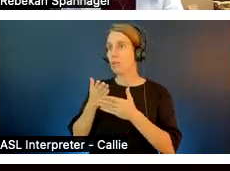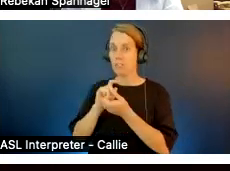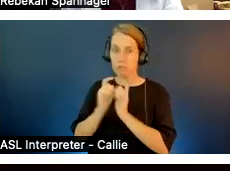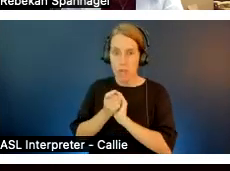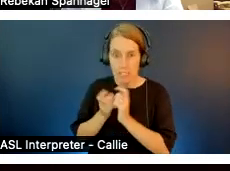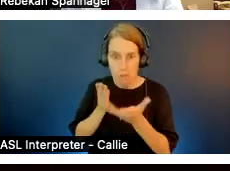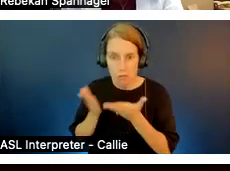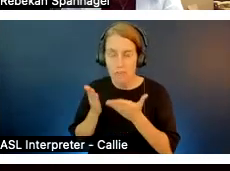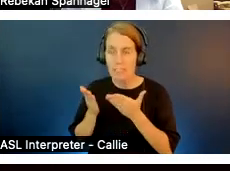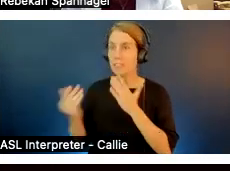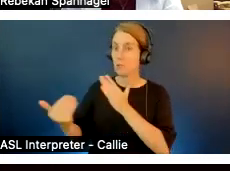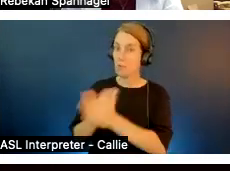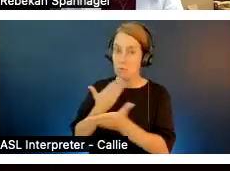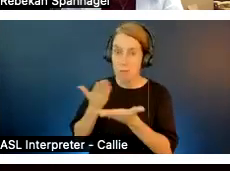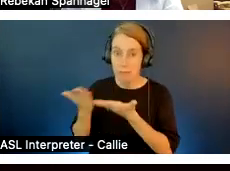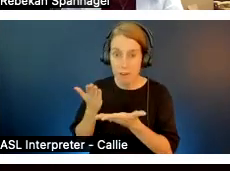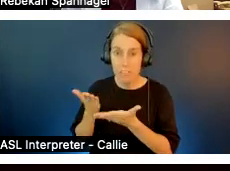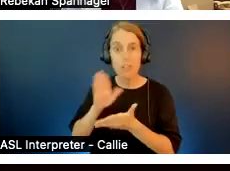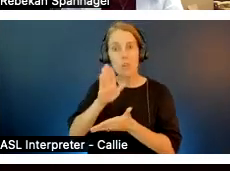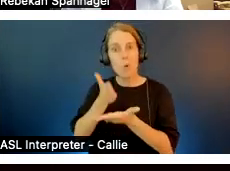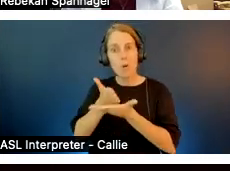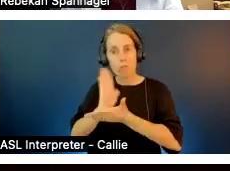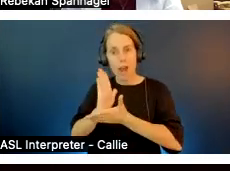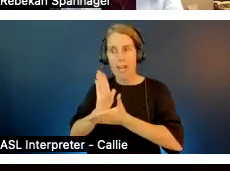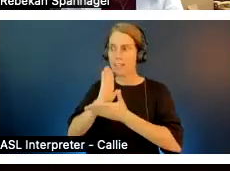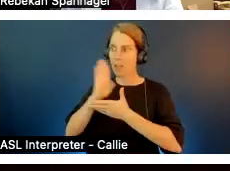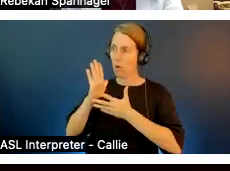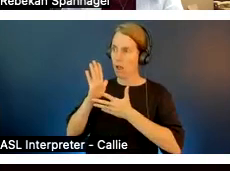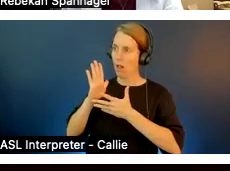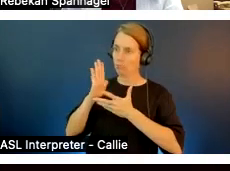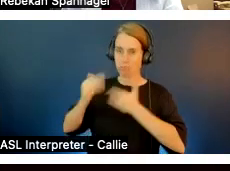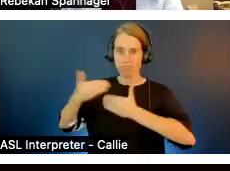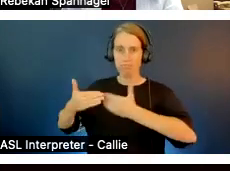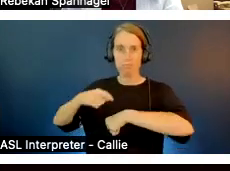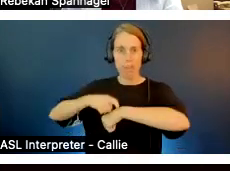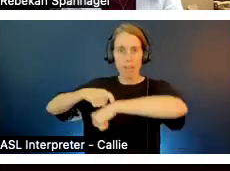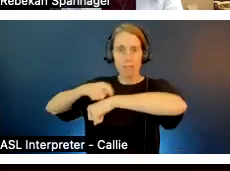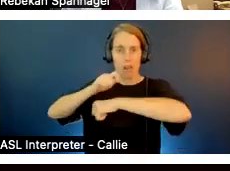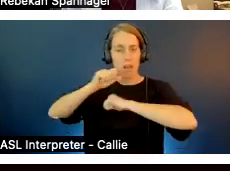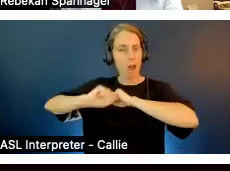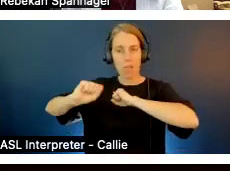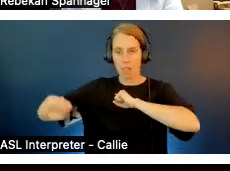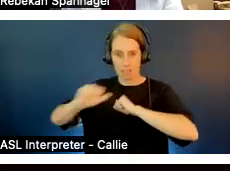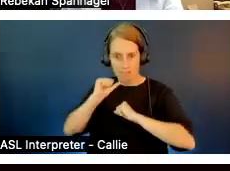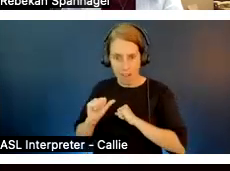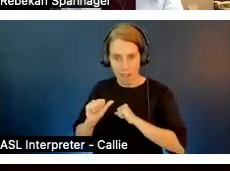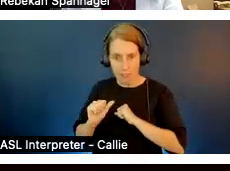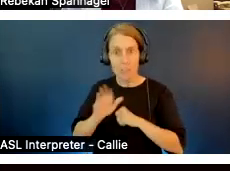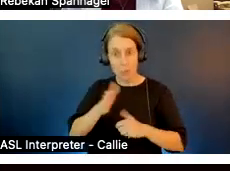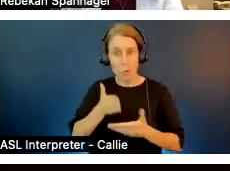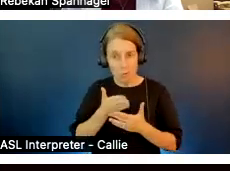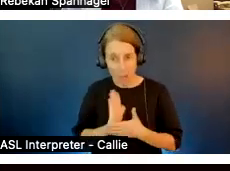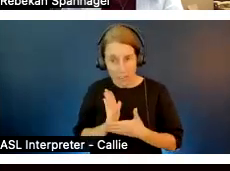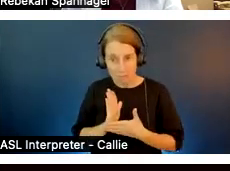addressed within a reasonable period of time and you have a right to appeal all of these things um